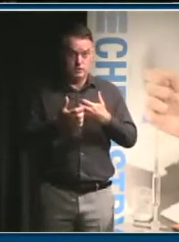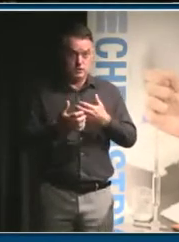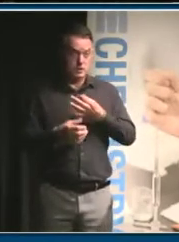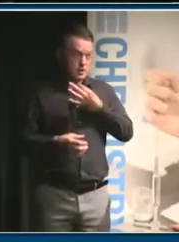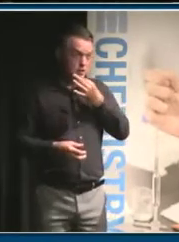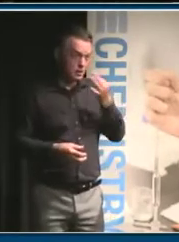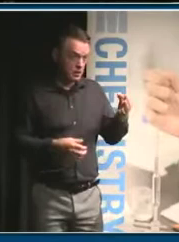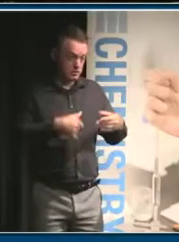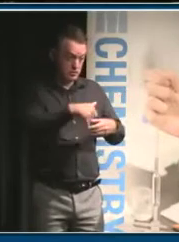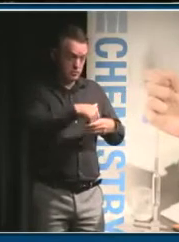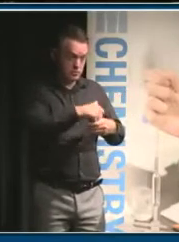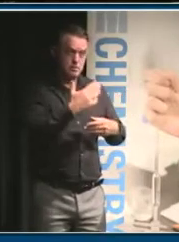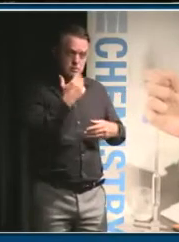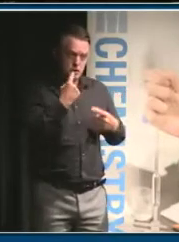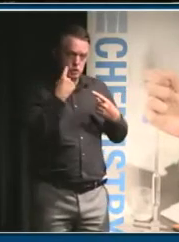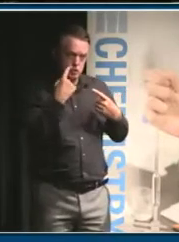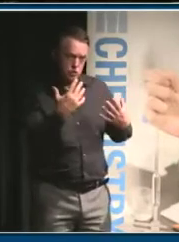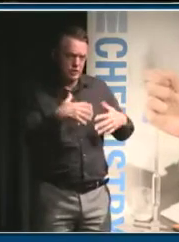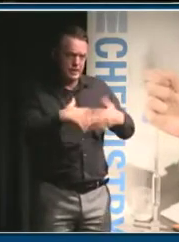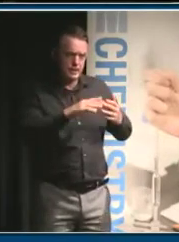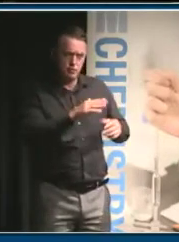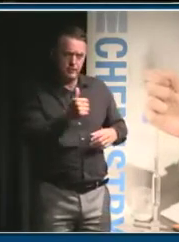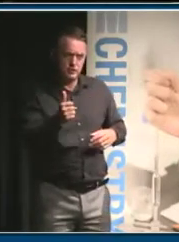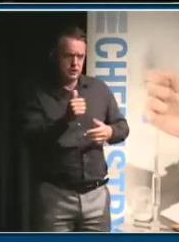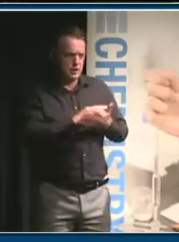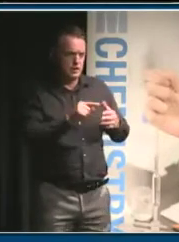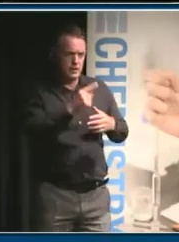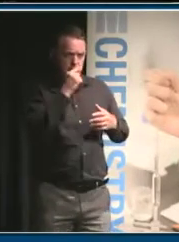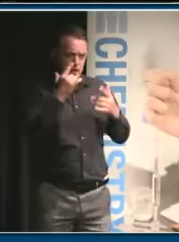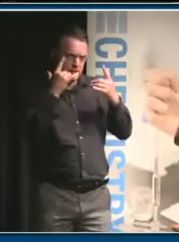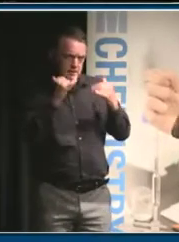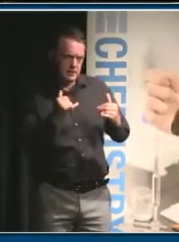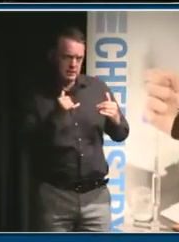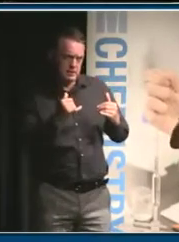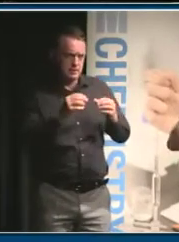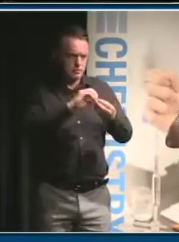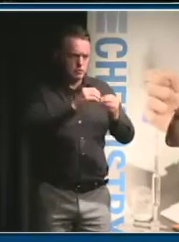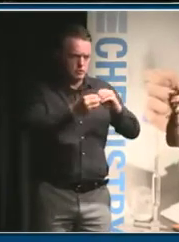to show any proficiency on how to assess molecular structure and toxicity environmental impact.